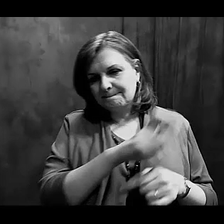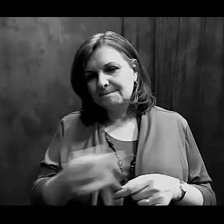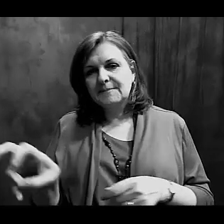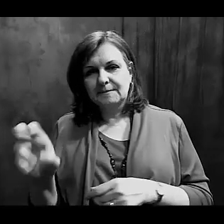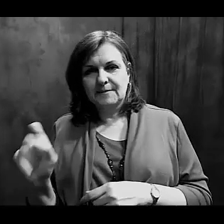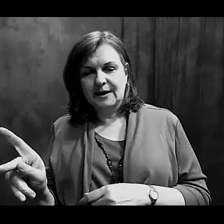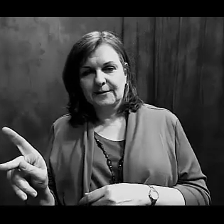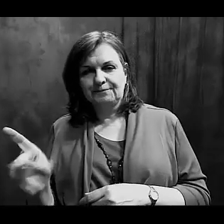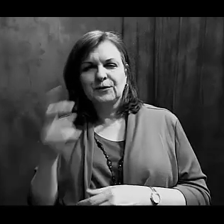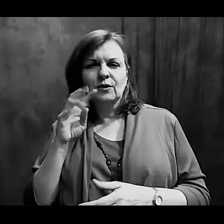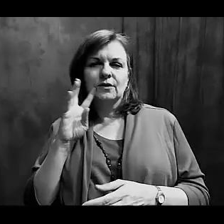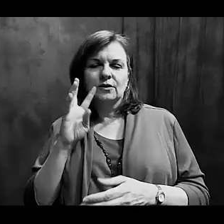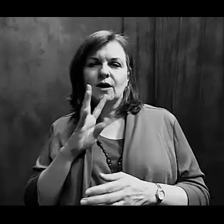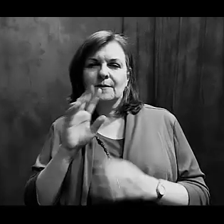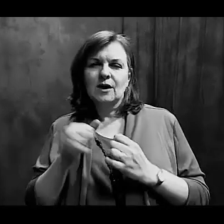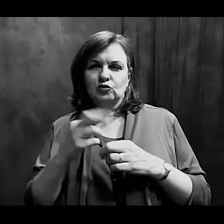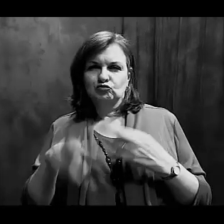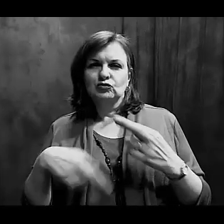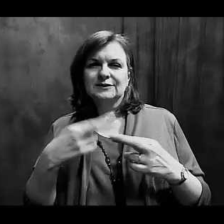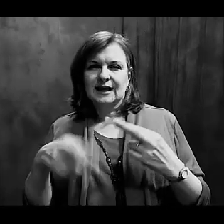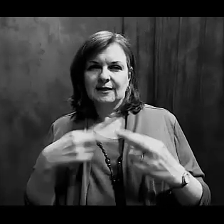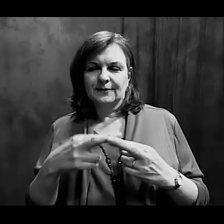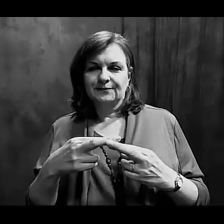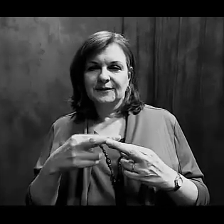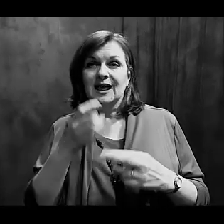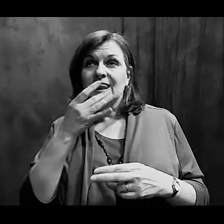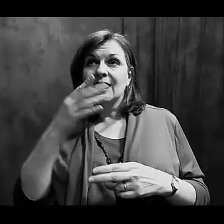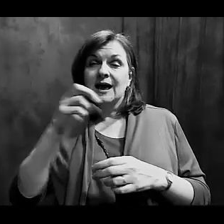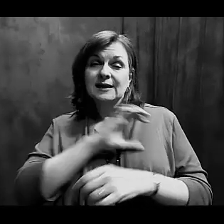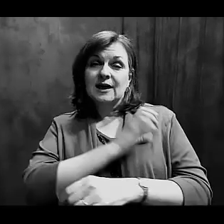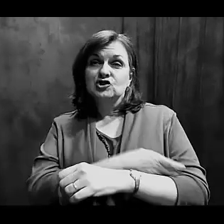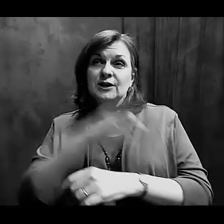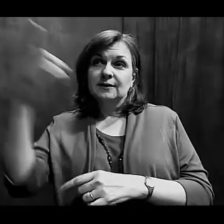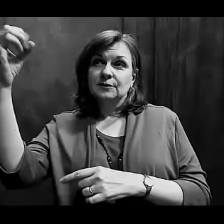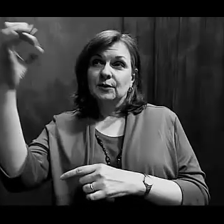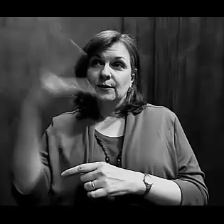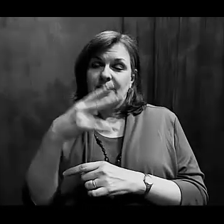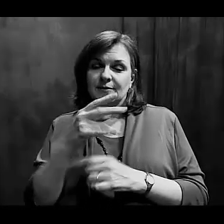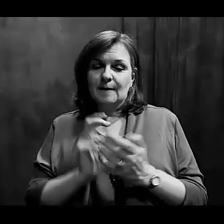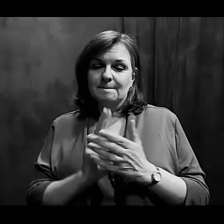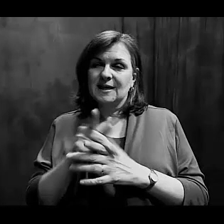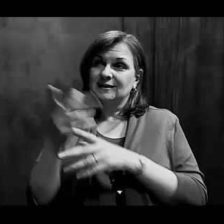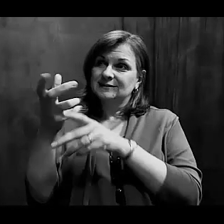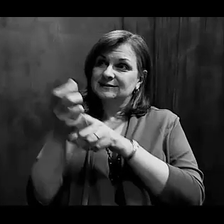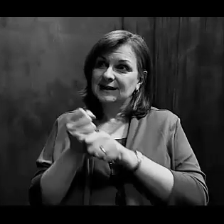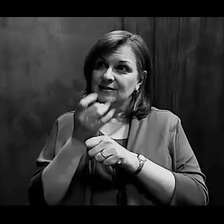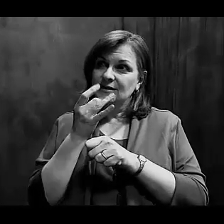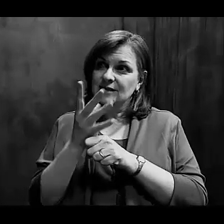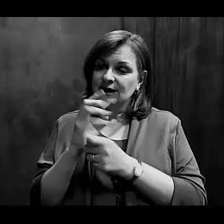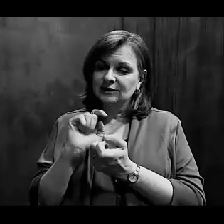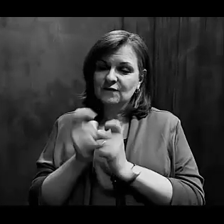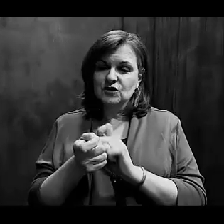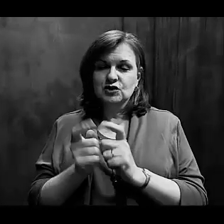so we look at light energy coming in and plants convert that light energy into Chemical Energy